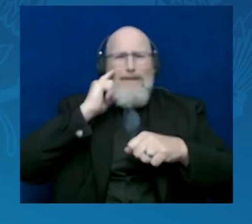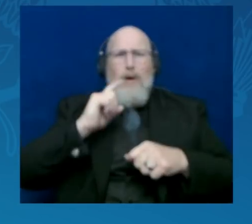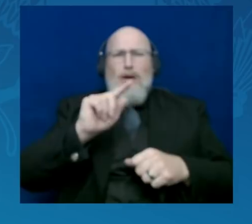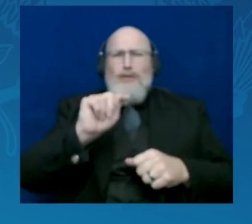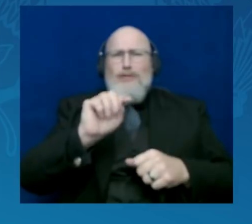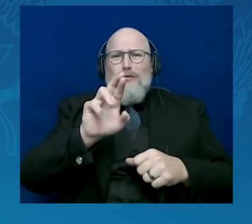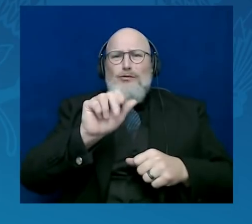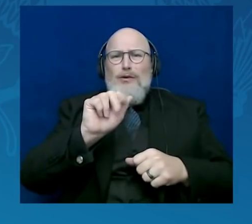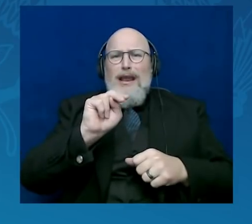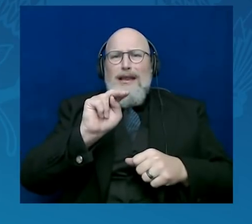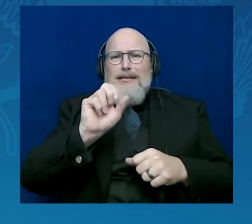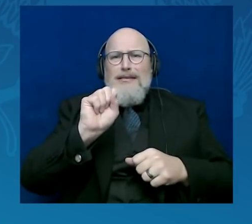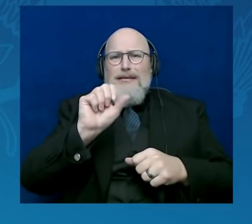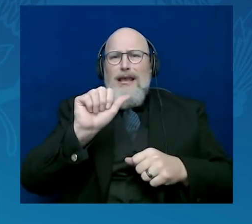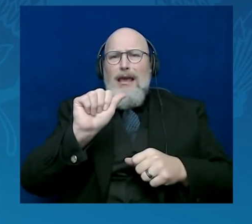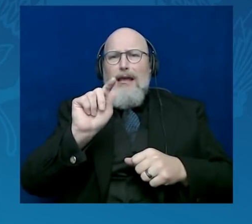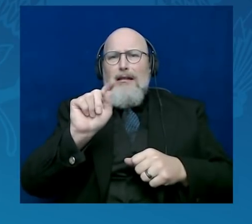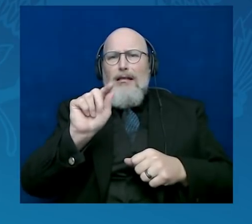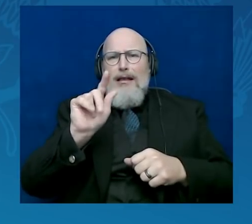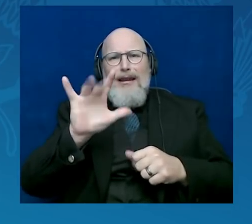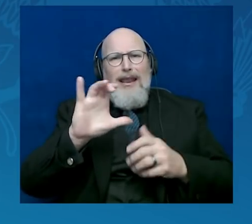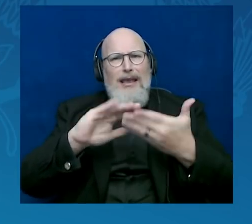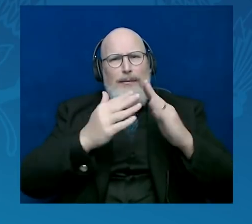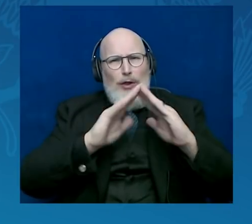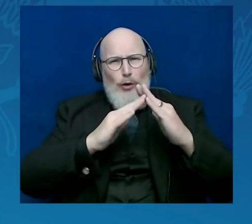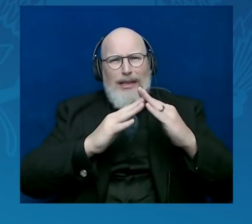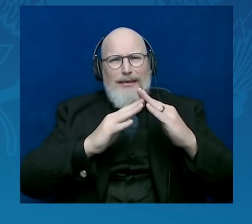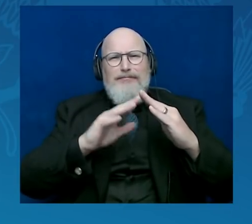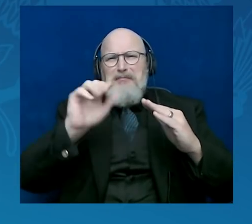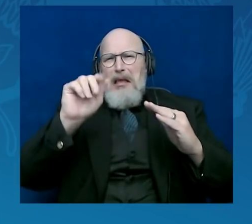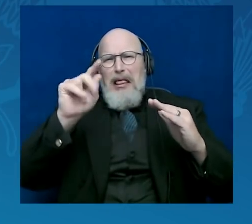and even when our system has been tried and tested,